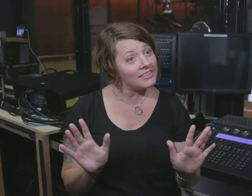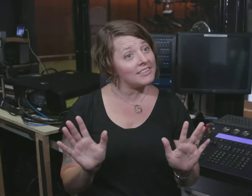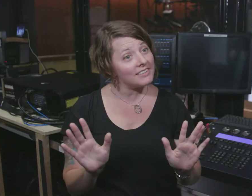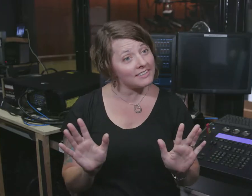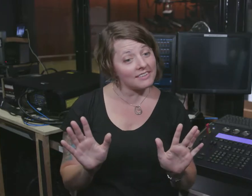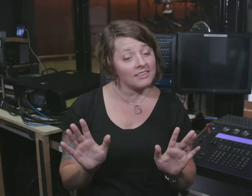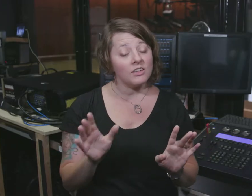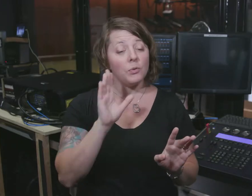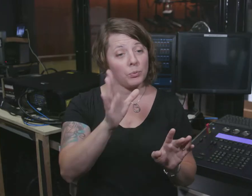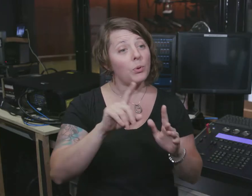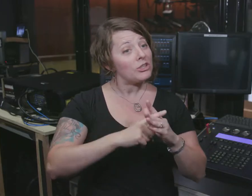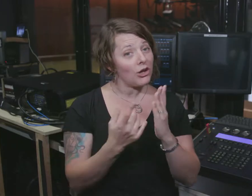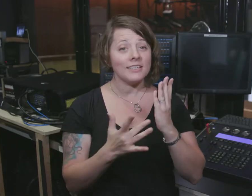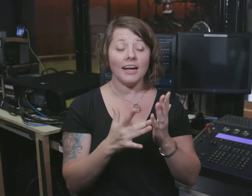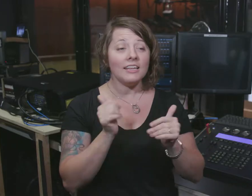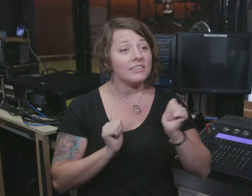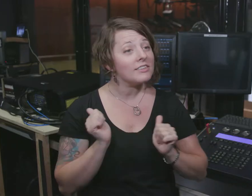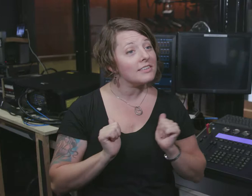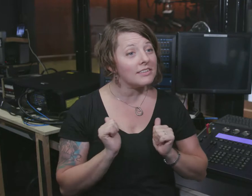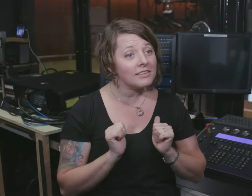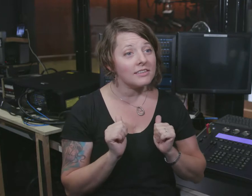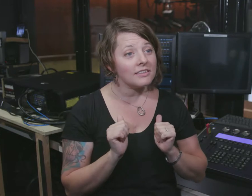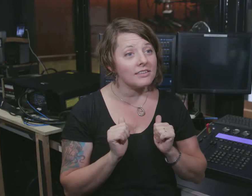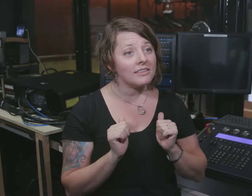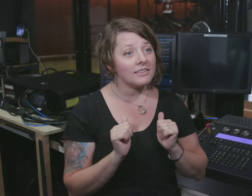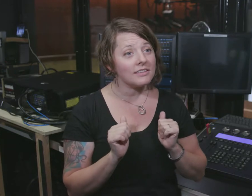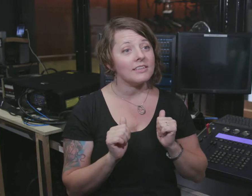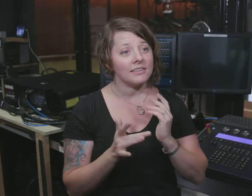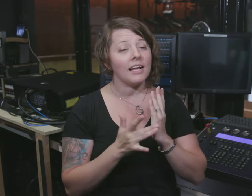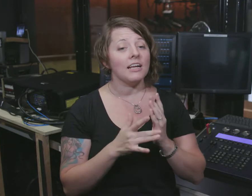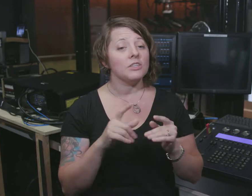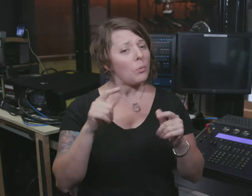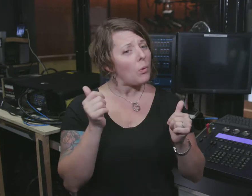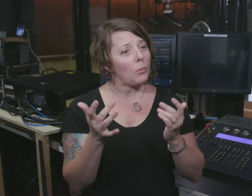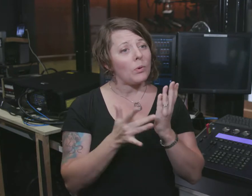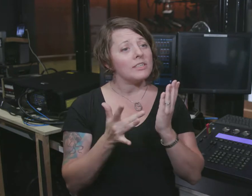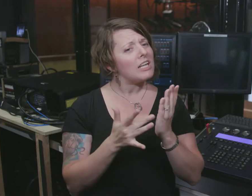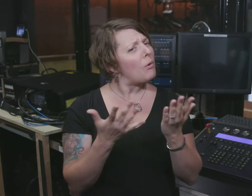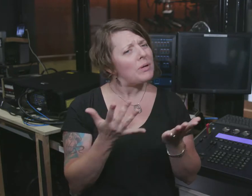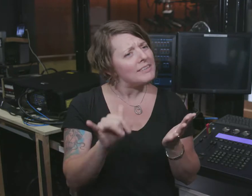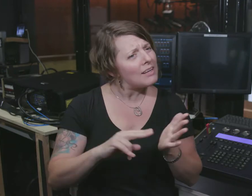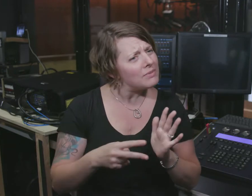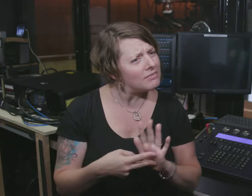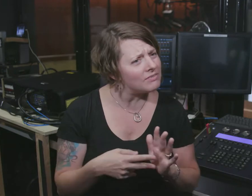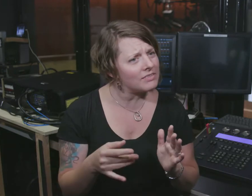Once the focus is finished, we'll start tech rehearsals. So, tech. What is tech?